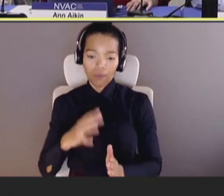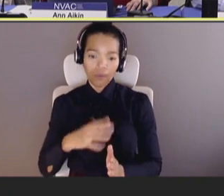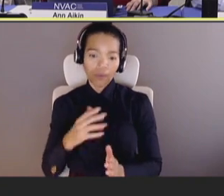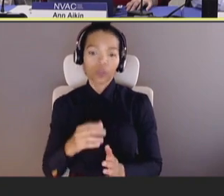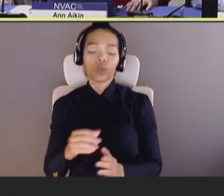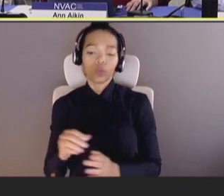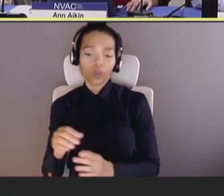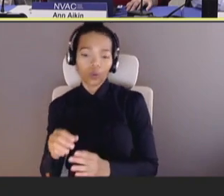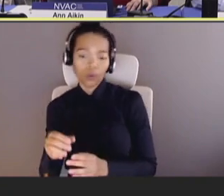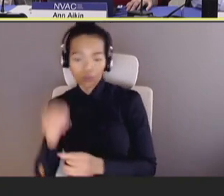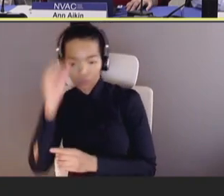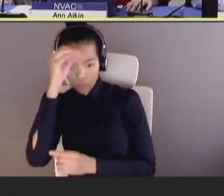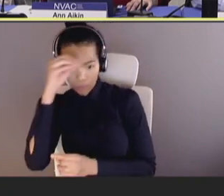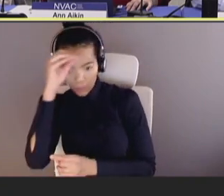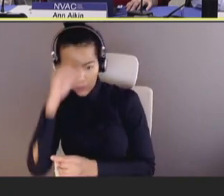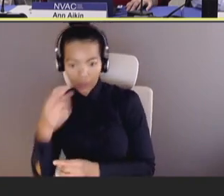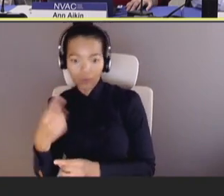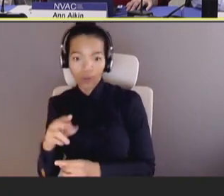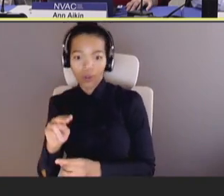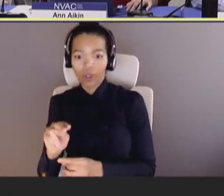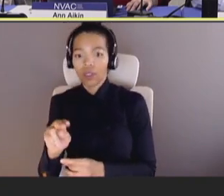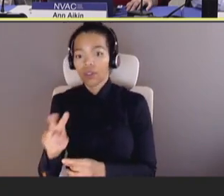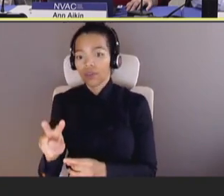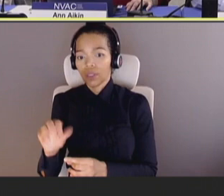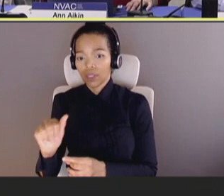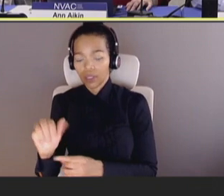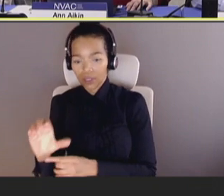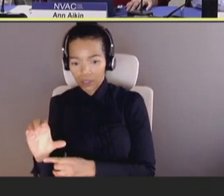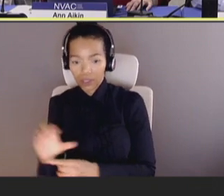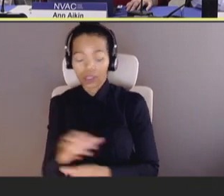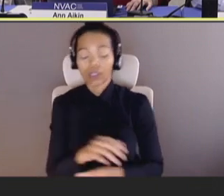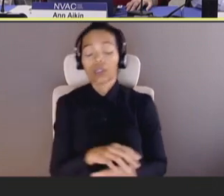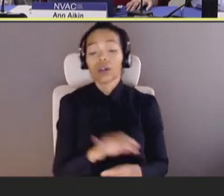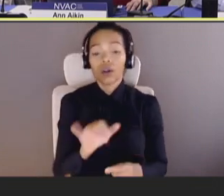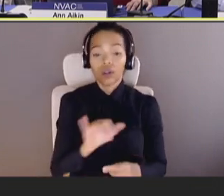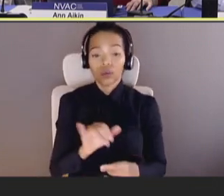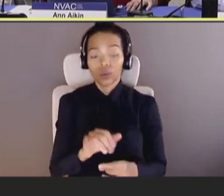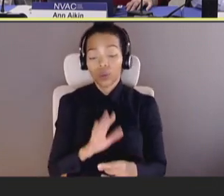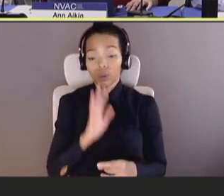Department of Health and Human Services. Mention of products, processes, services,